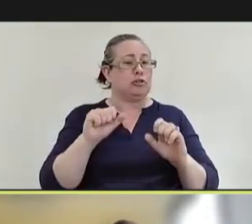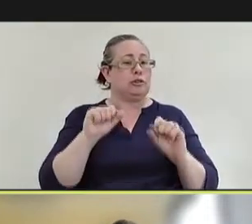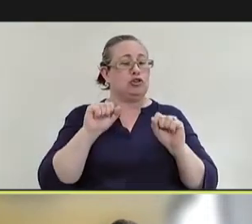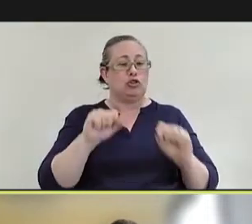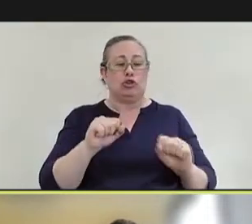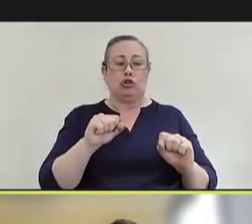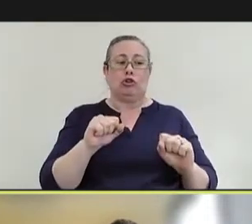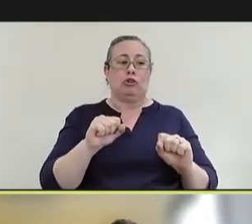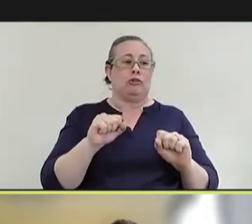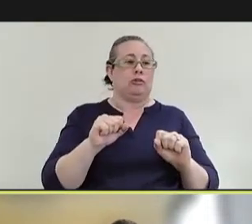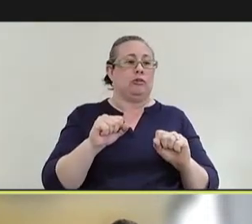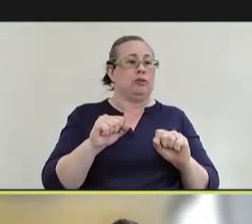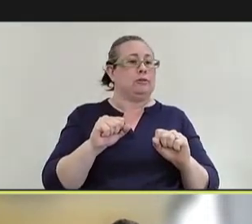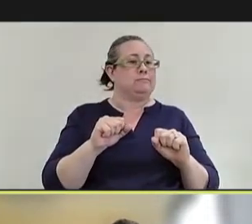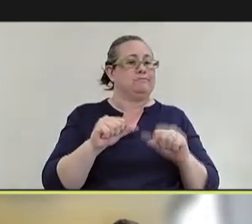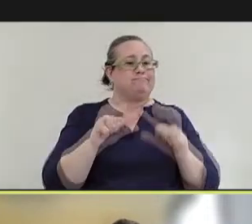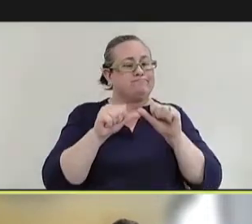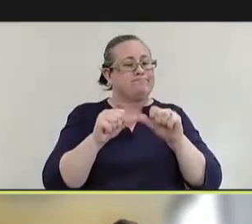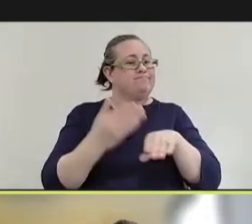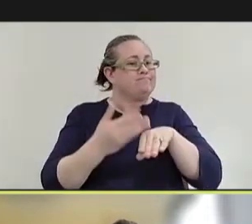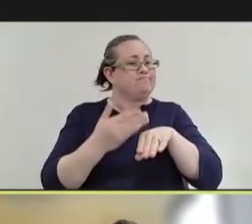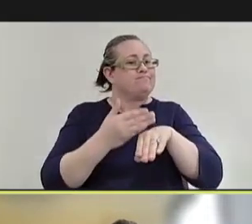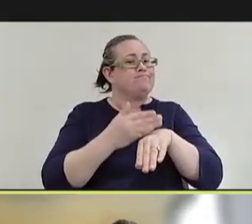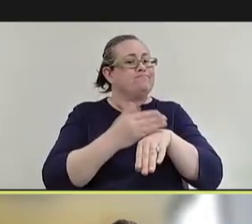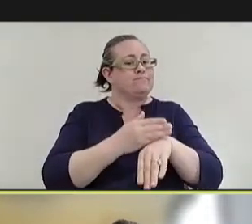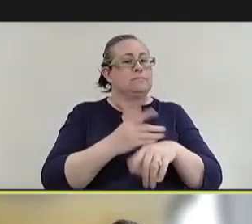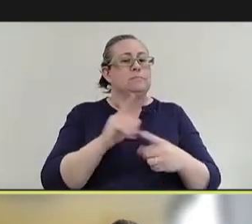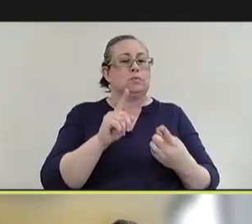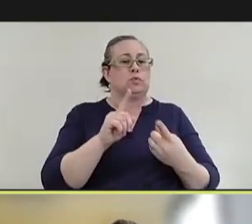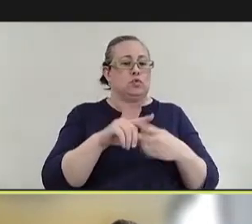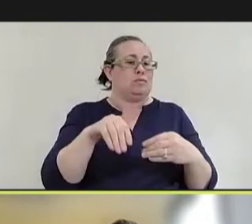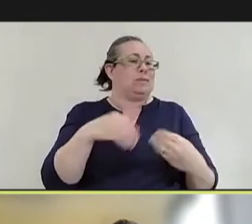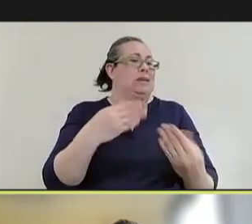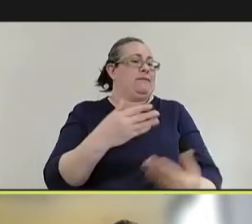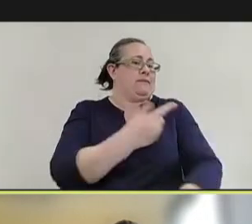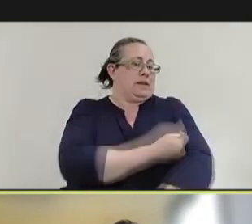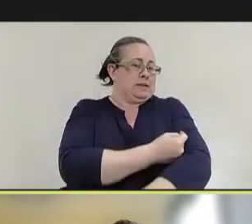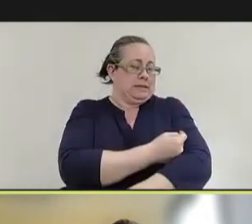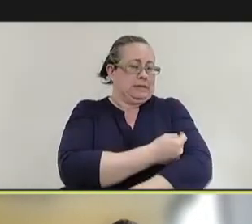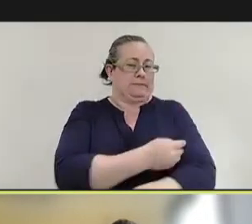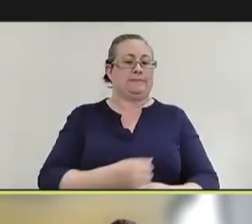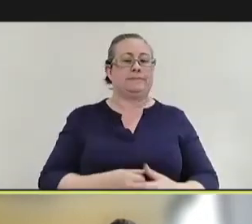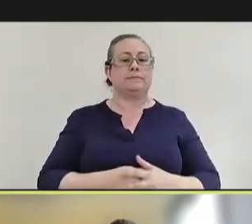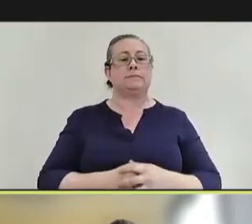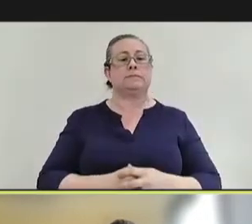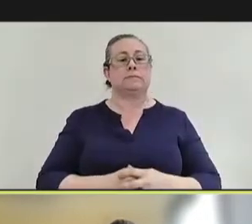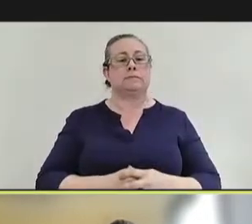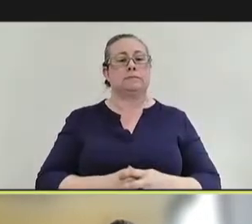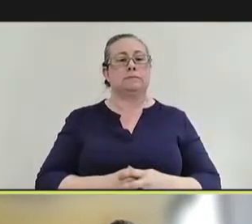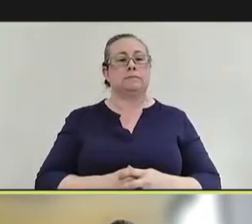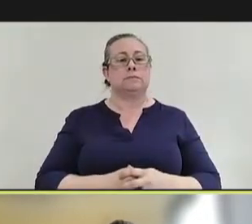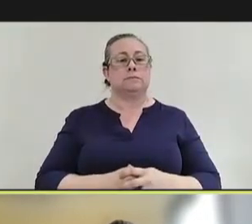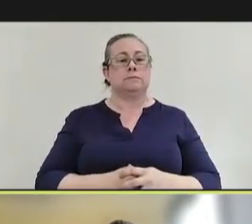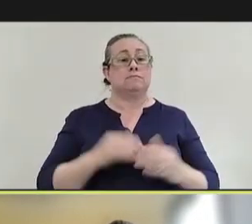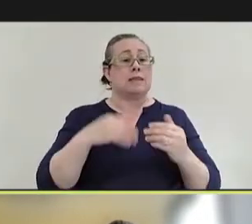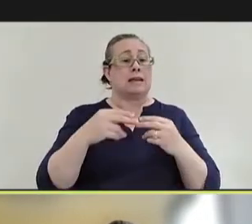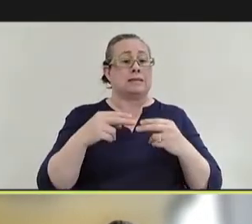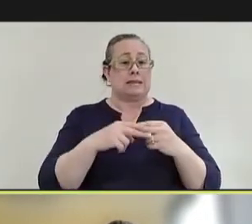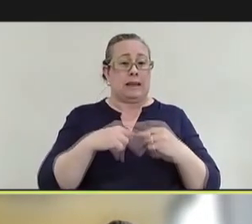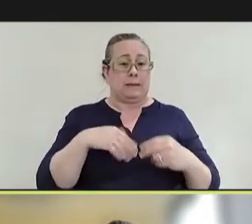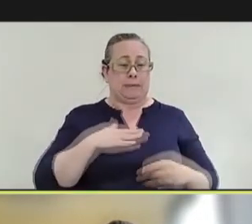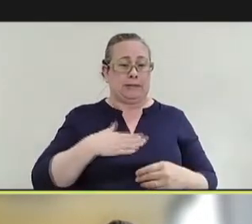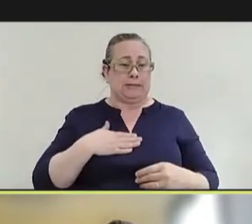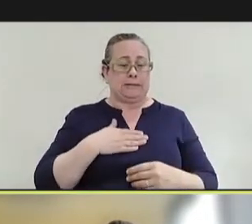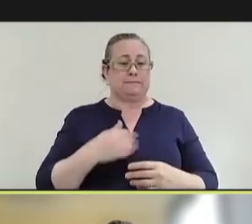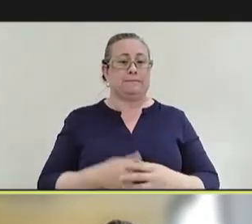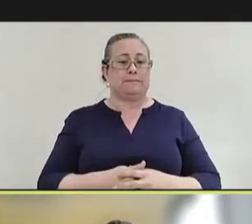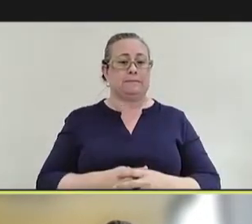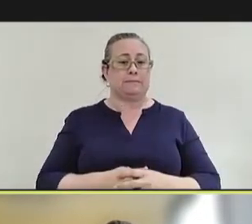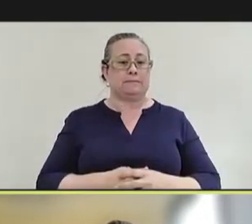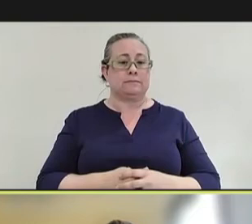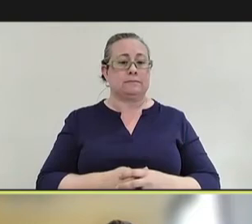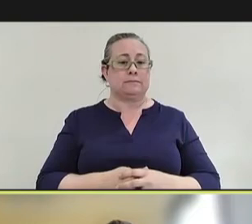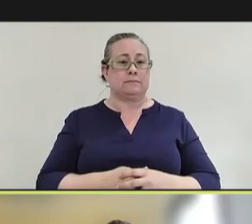lots of room for improvement in terms of vaccine uptake, routine immunization uptake. So,